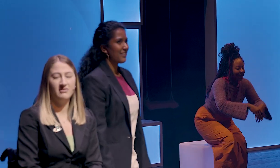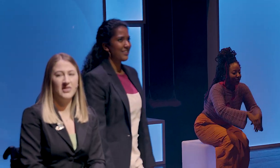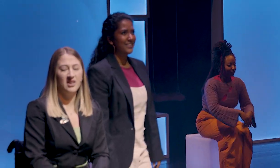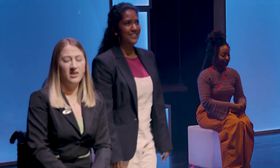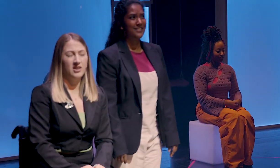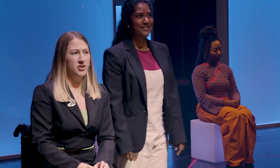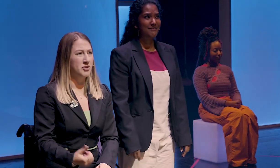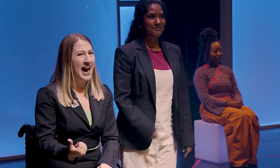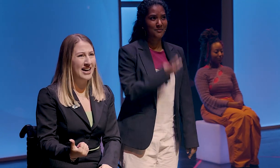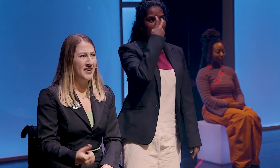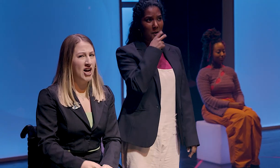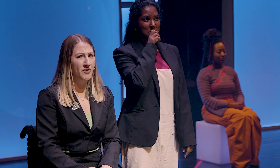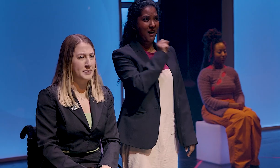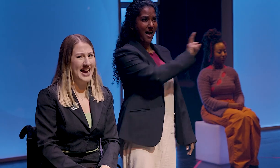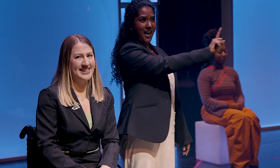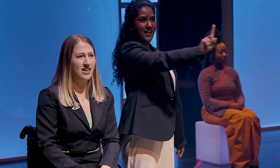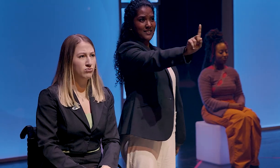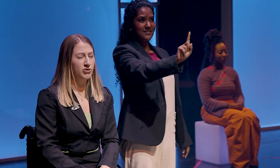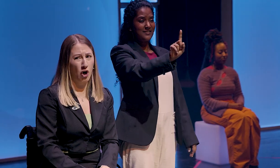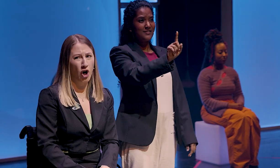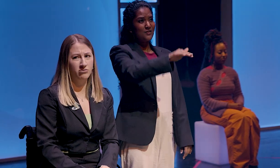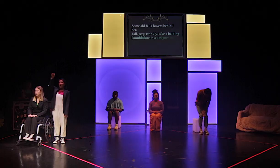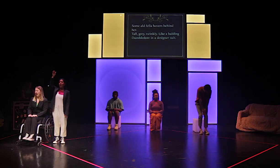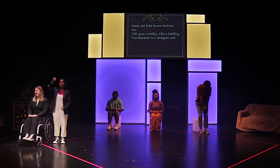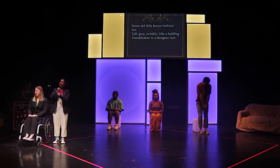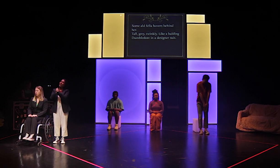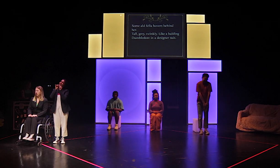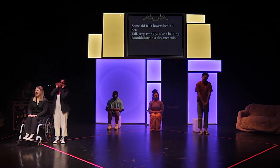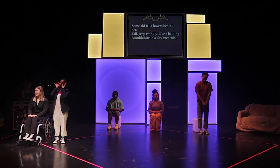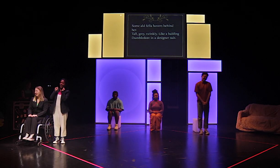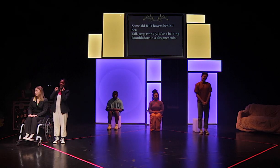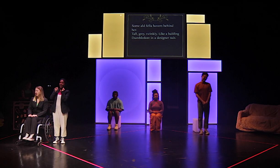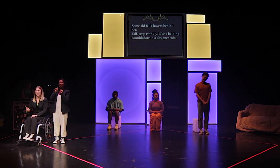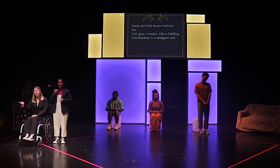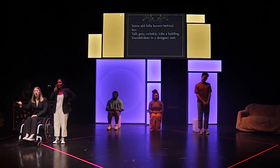Some old fella hovers behind her, tall, grey, twinkly, like a balding